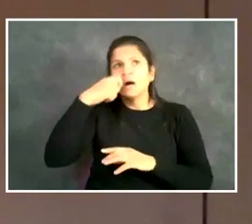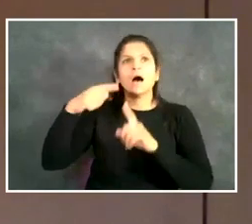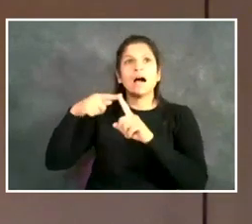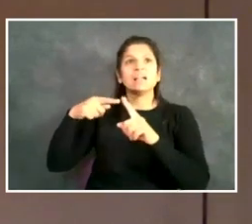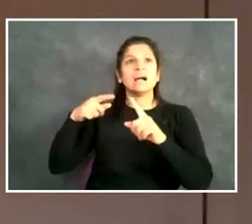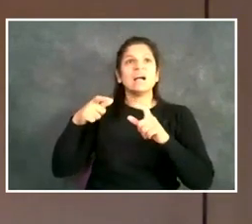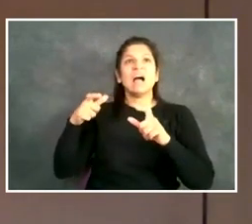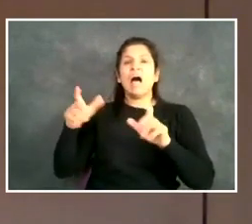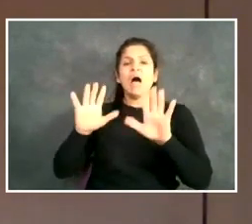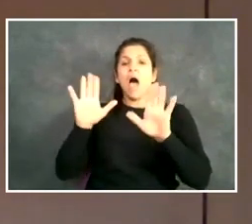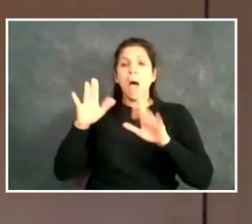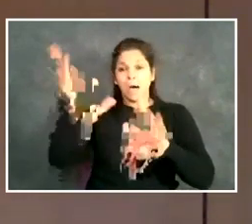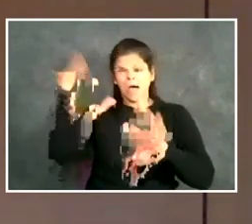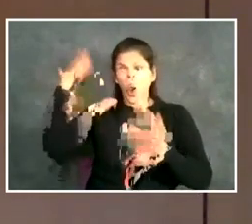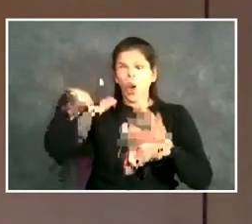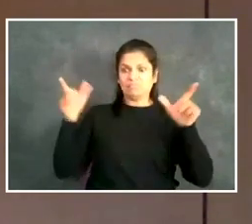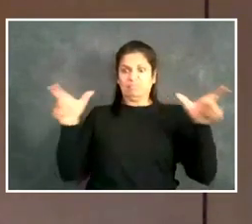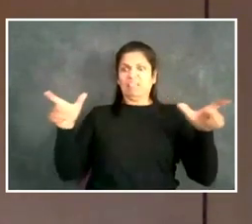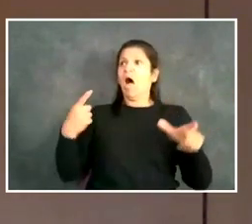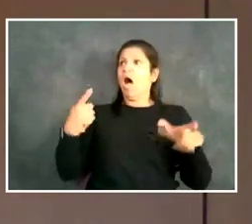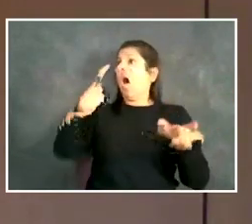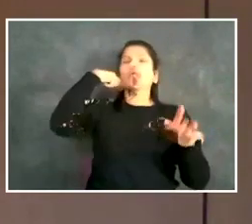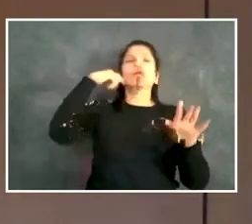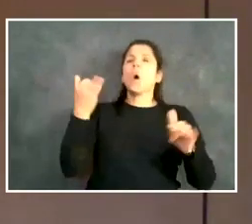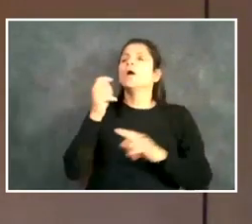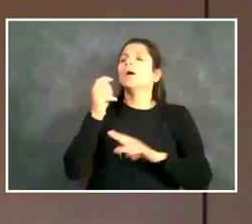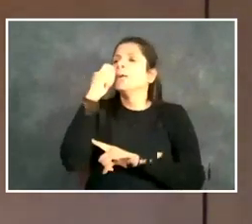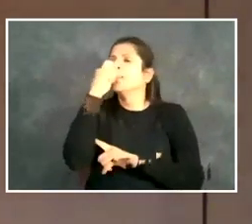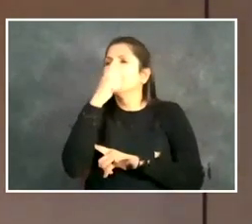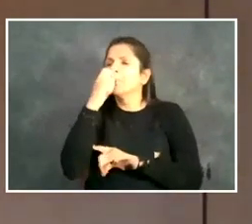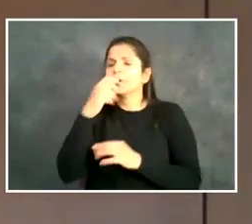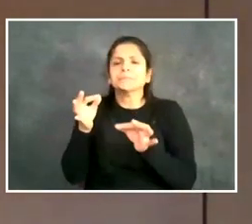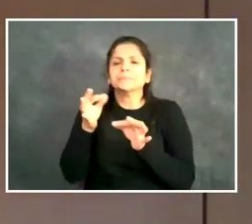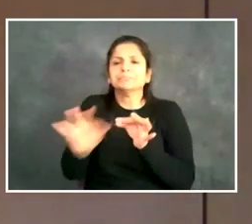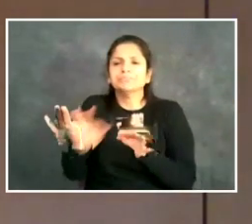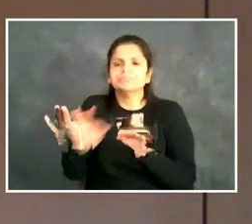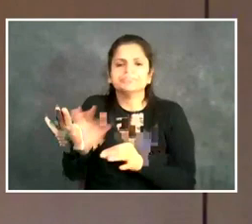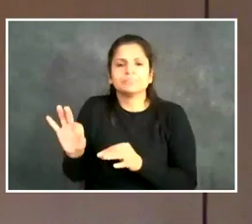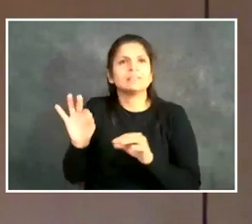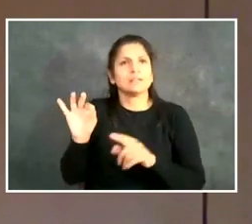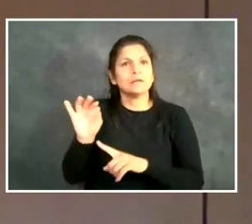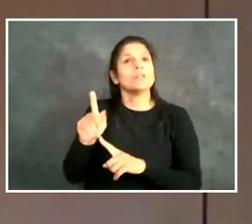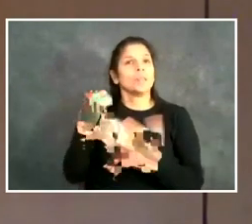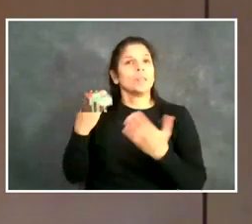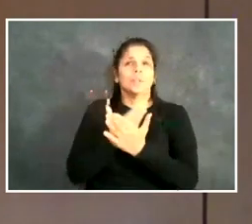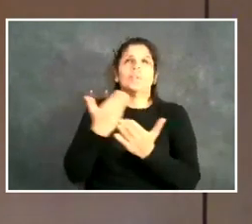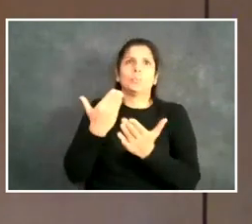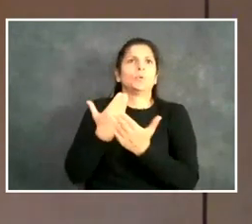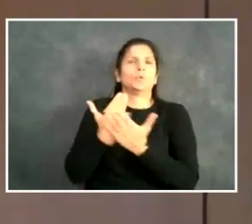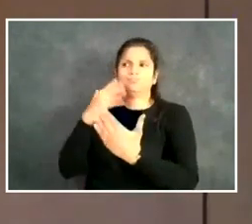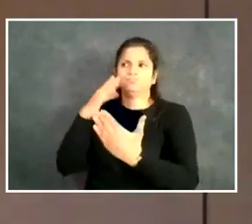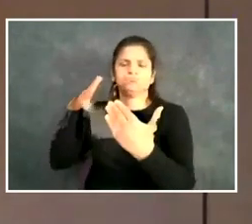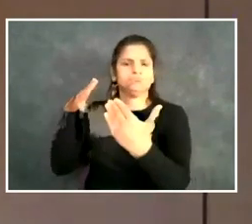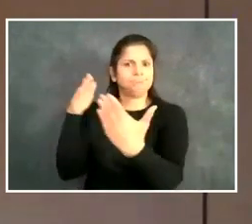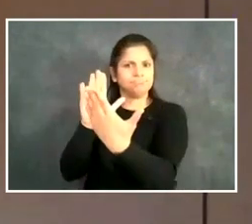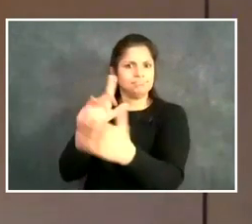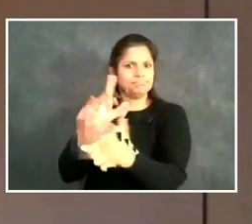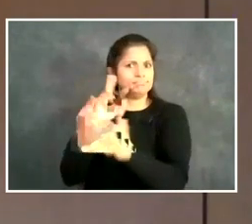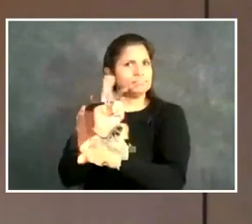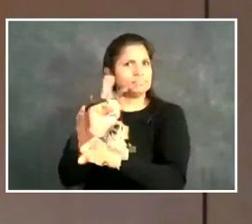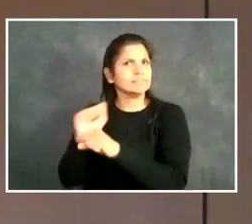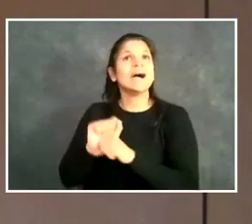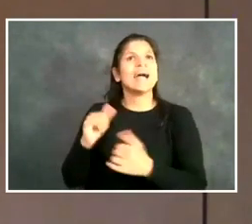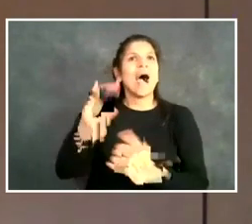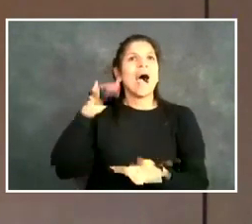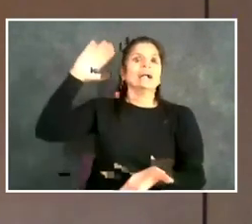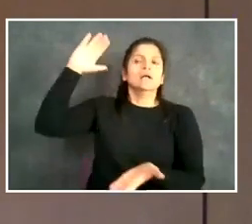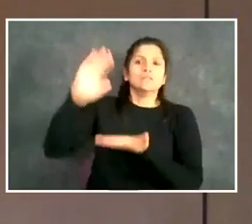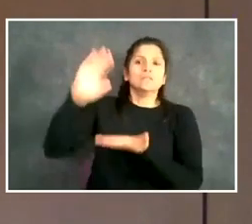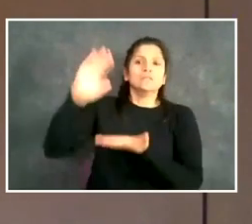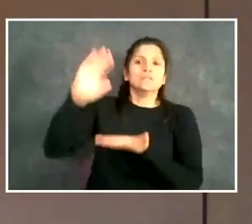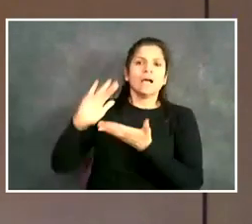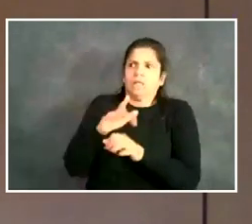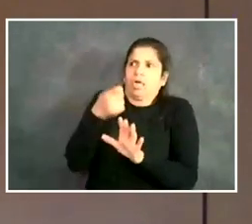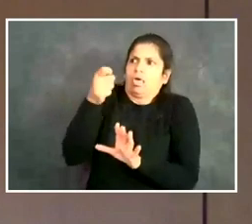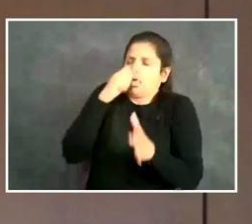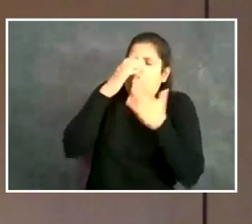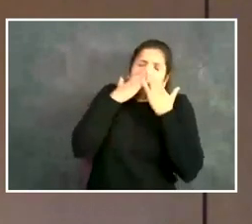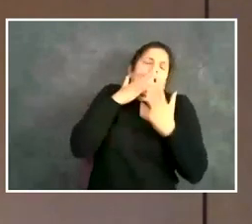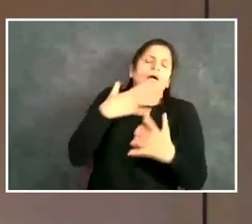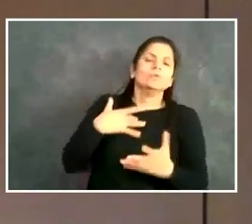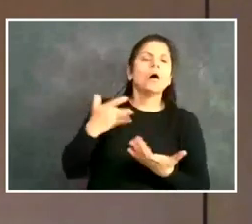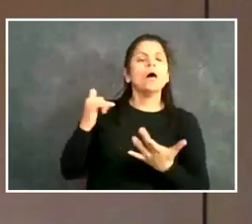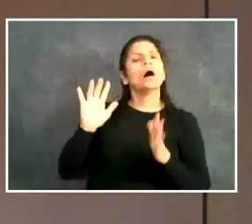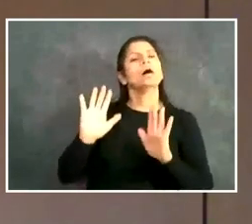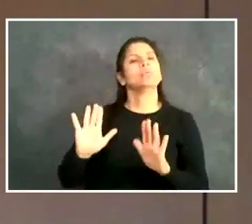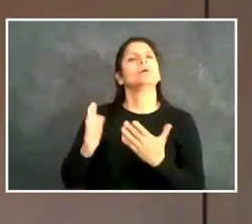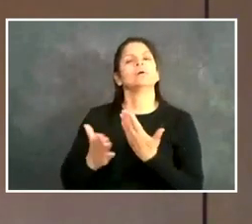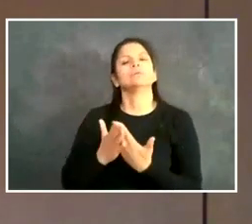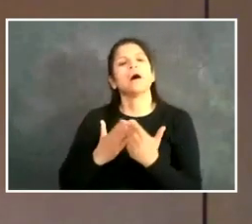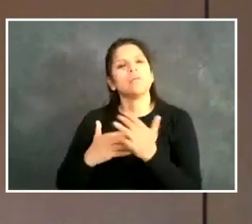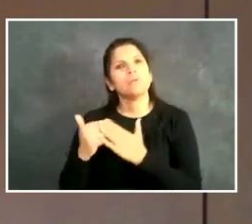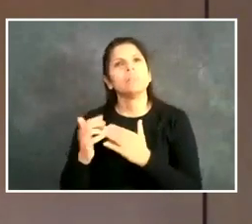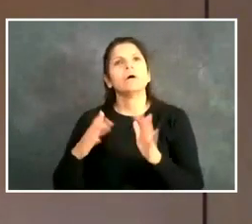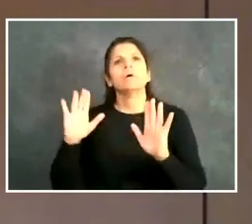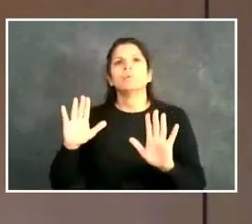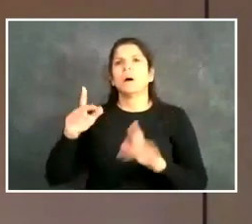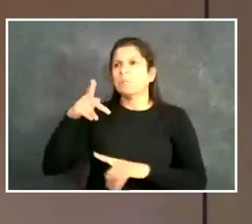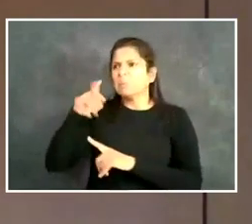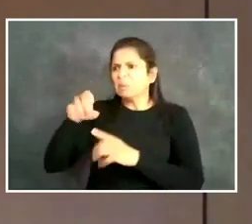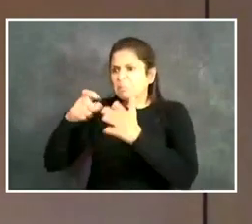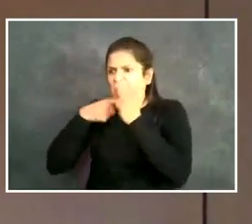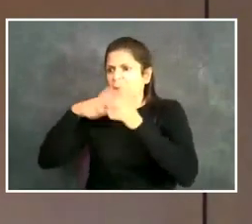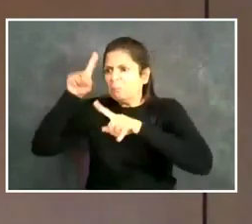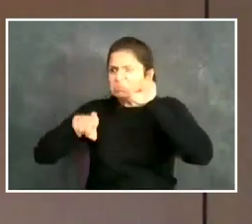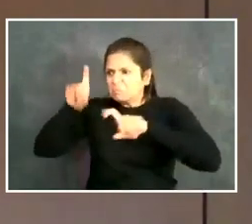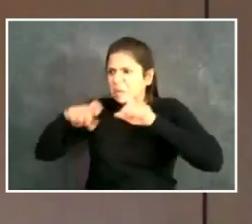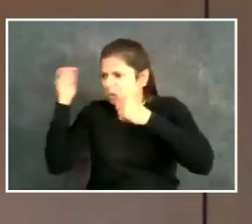SWABS INSTEAD OF NASOPHARYNGEAL